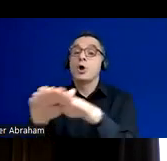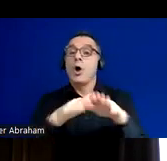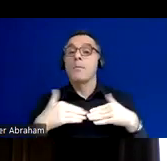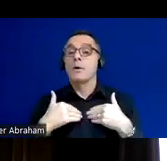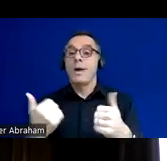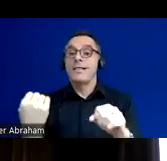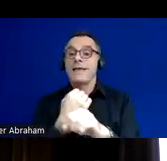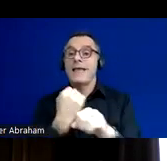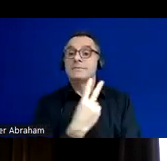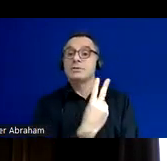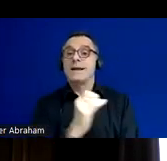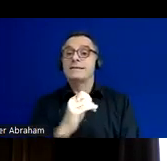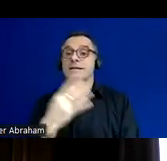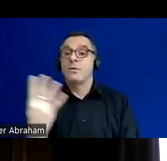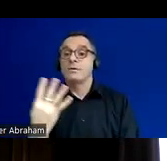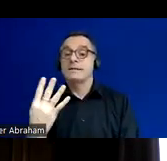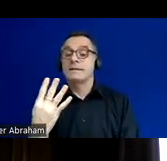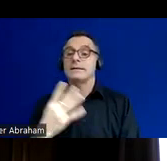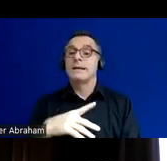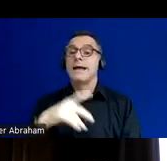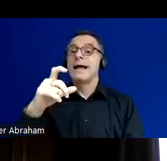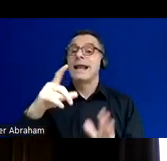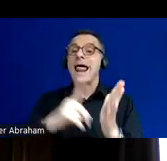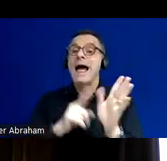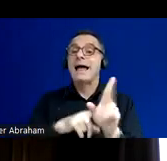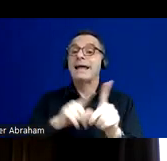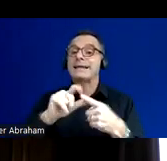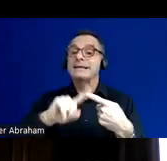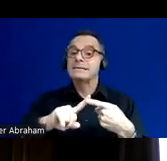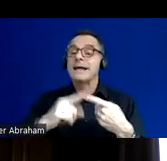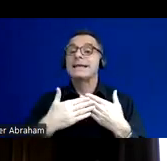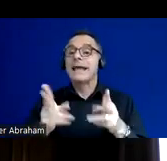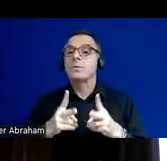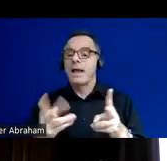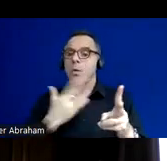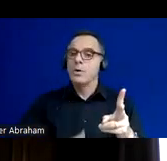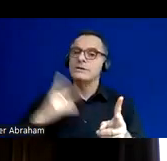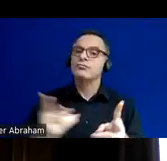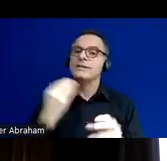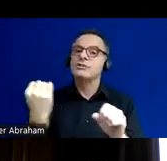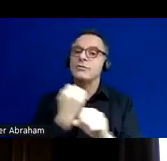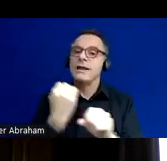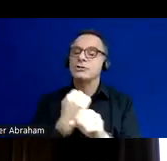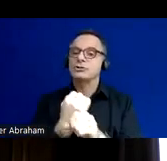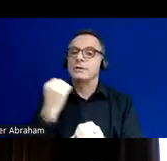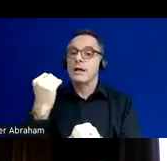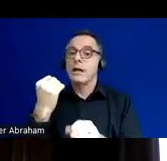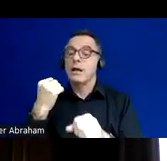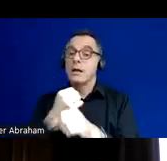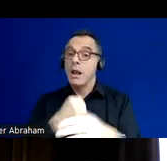Gateway was looking to regenerate the east-end of the city. Glasgow Life, who run most of Glasgow's